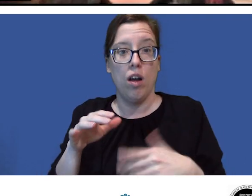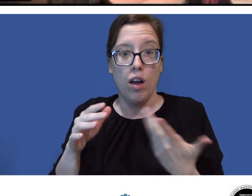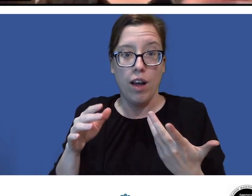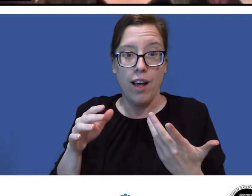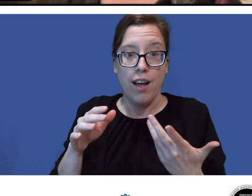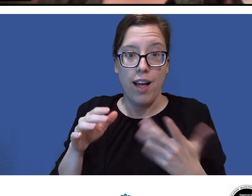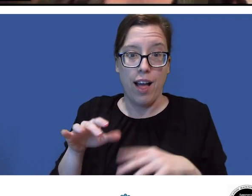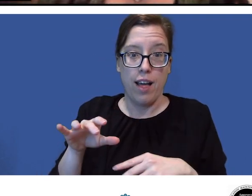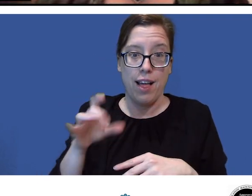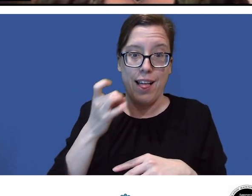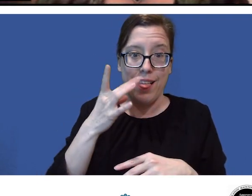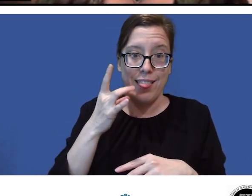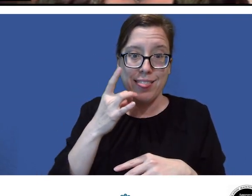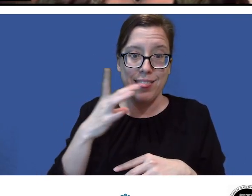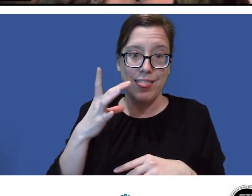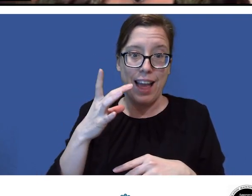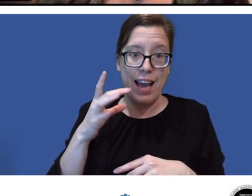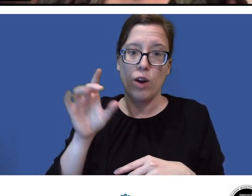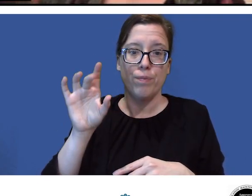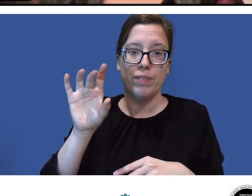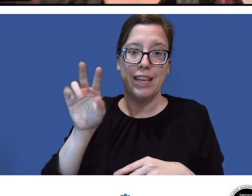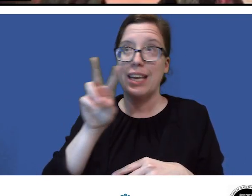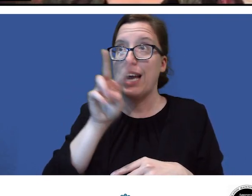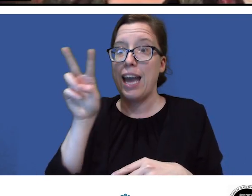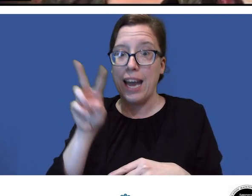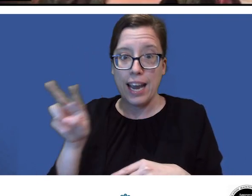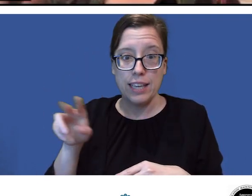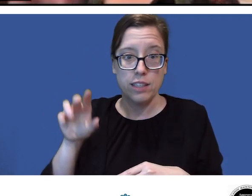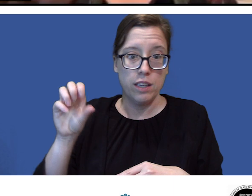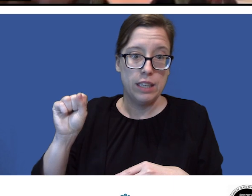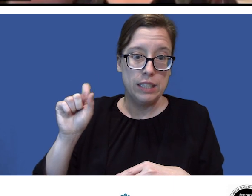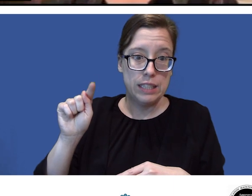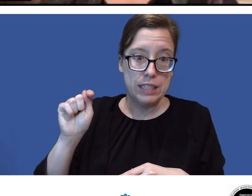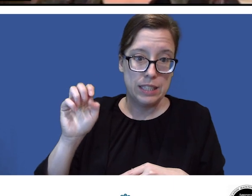They're "inappropriate" behaviors. I hope we take those two words out of